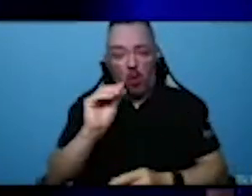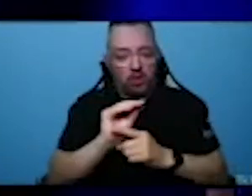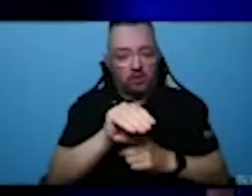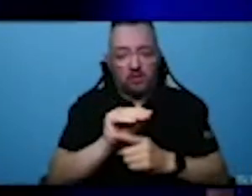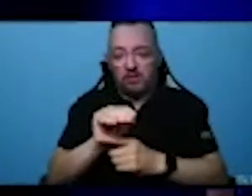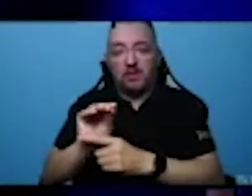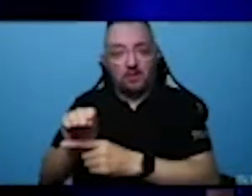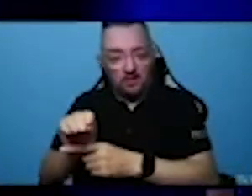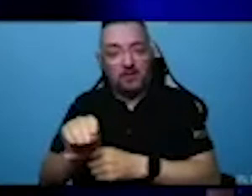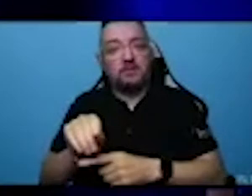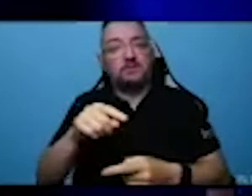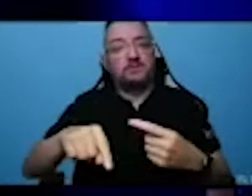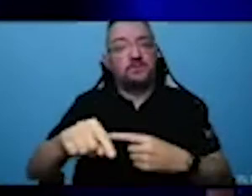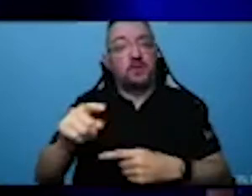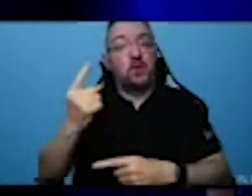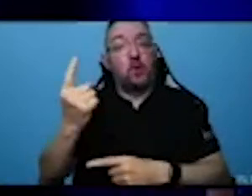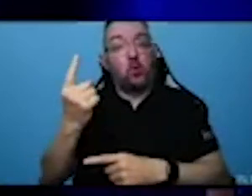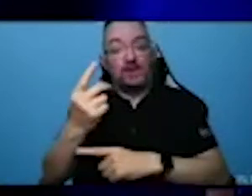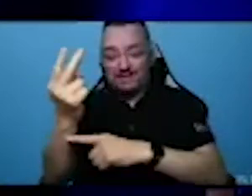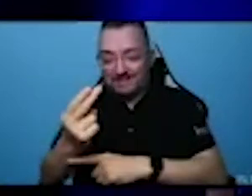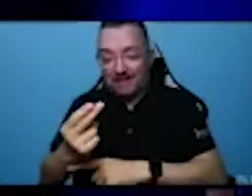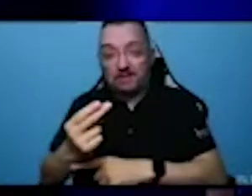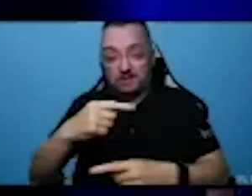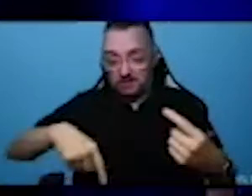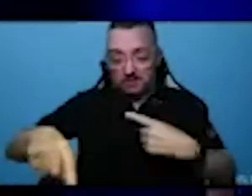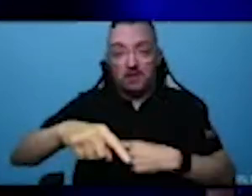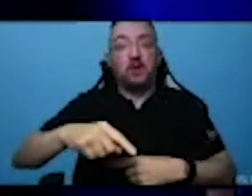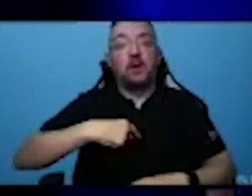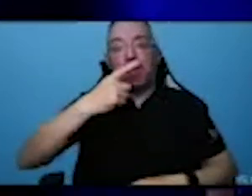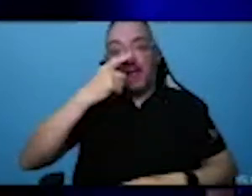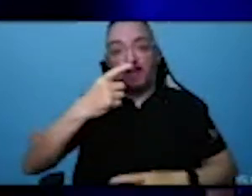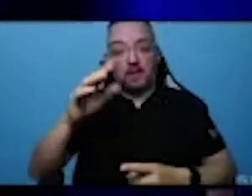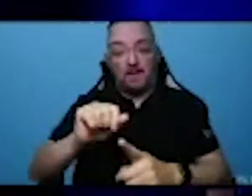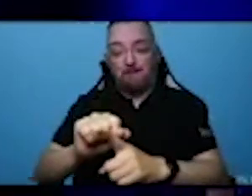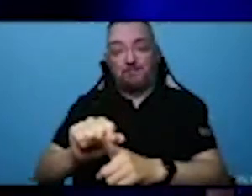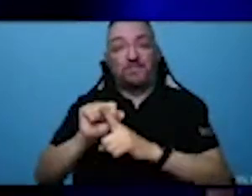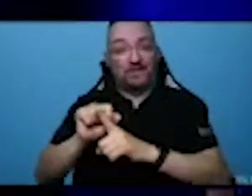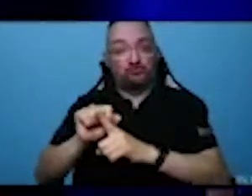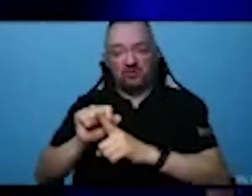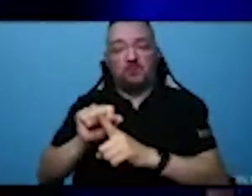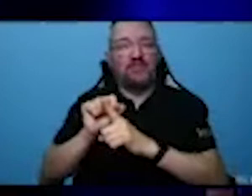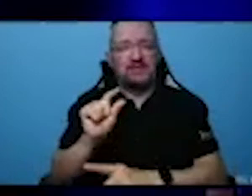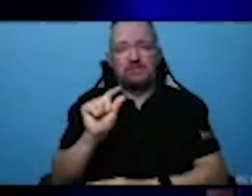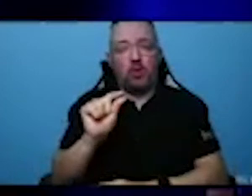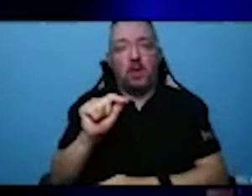by people can really help us move prevention from rhetoric to reality. So the idea that we talked about in terms